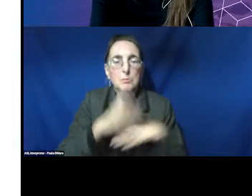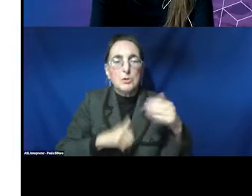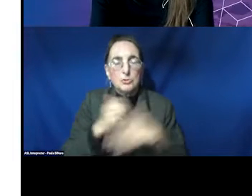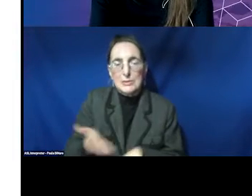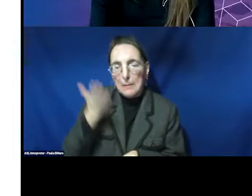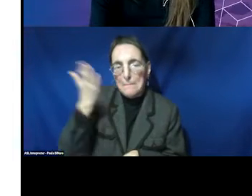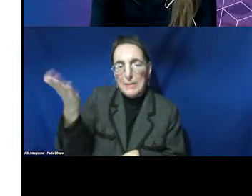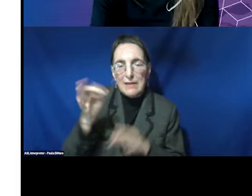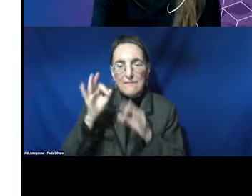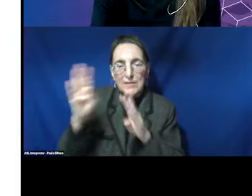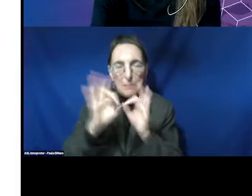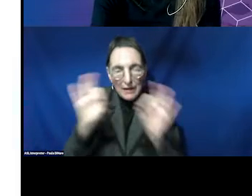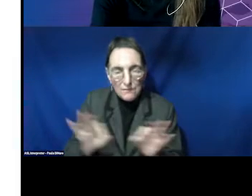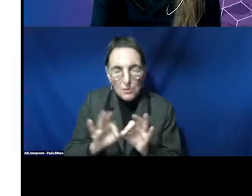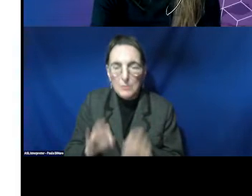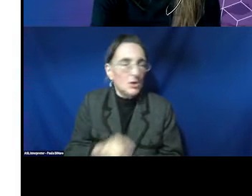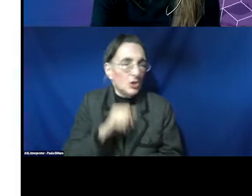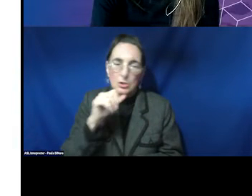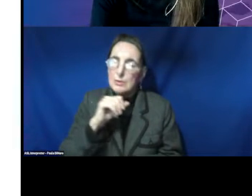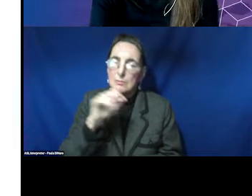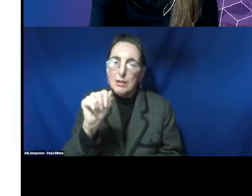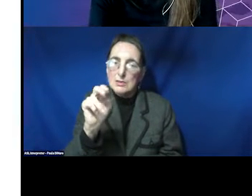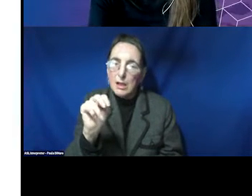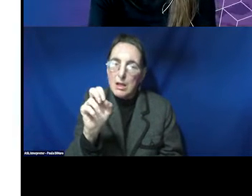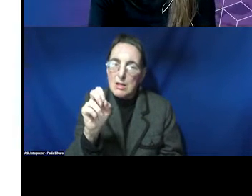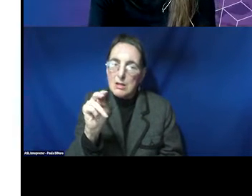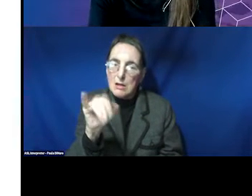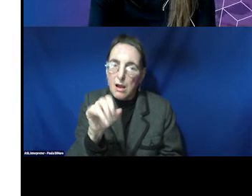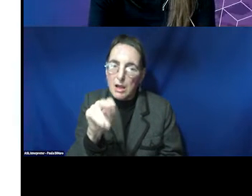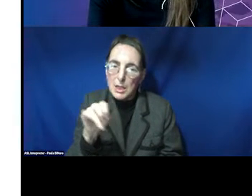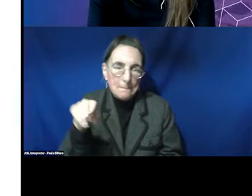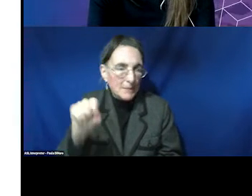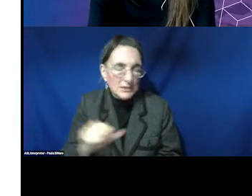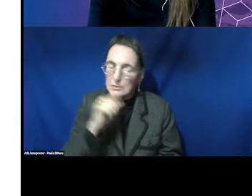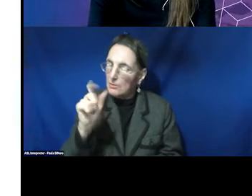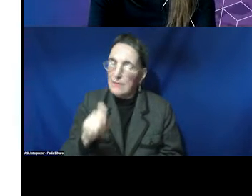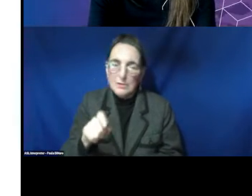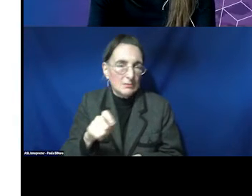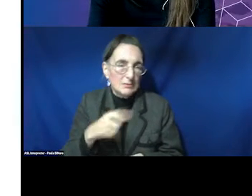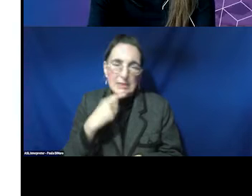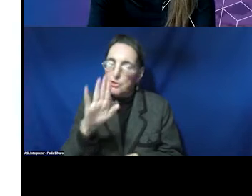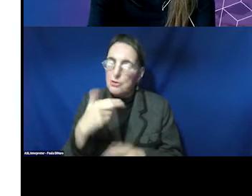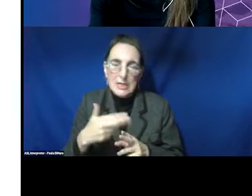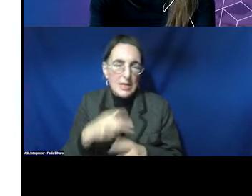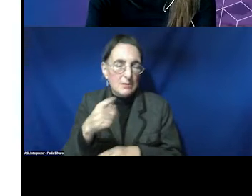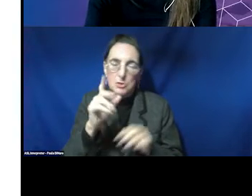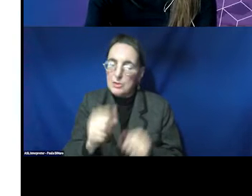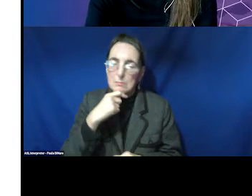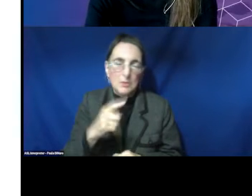It is anonymous, so you can be as candid as you like. And we do read your feedback very frequently.